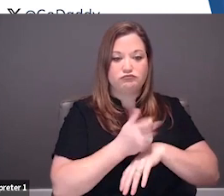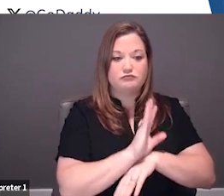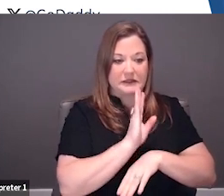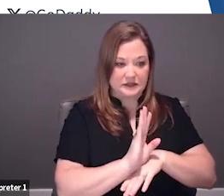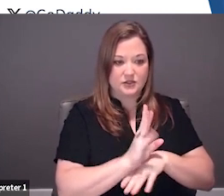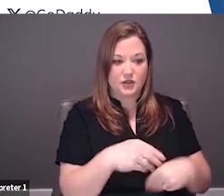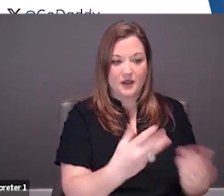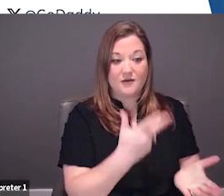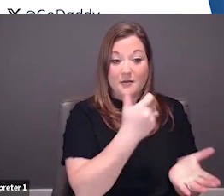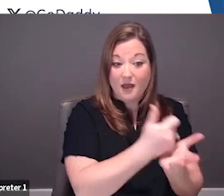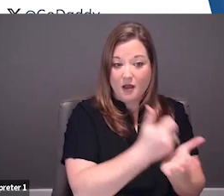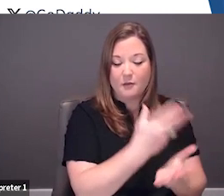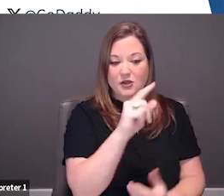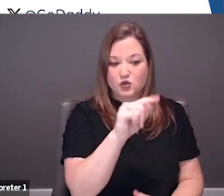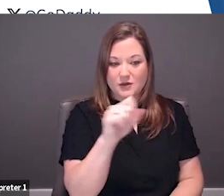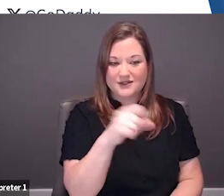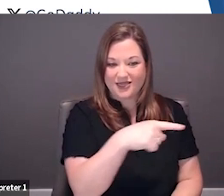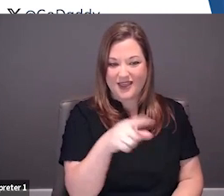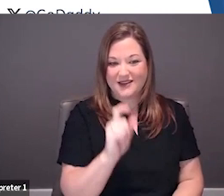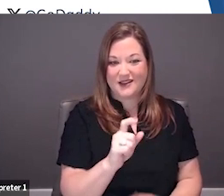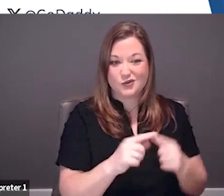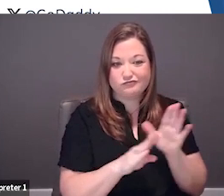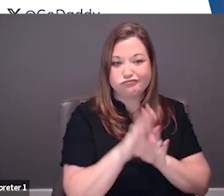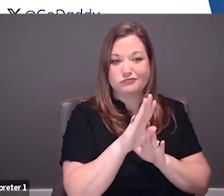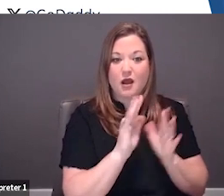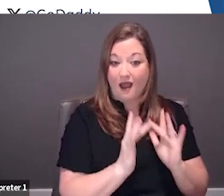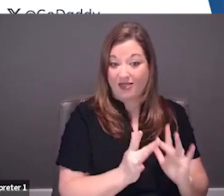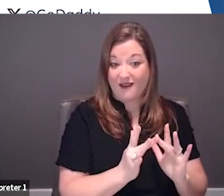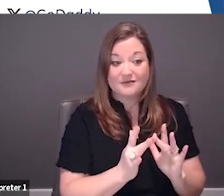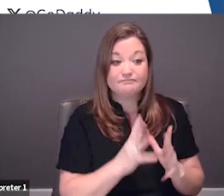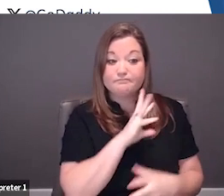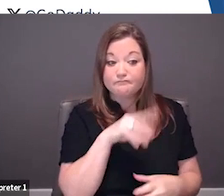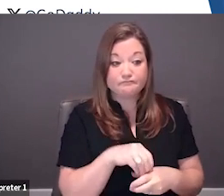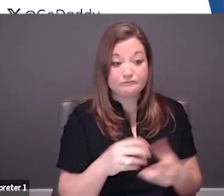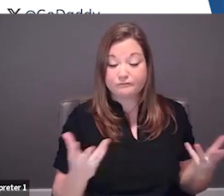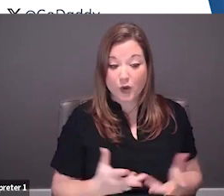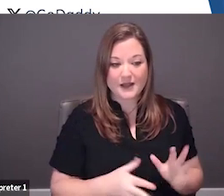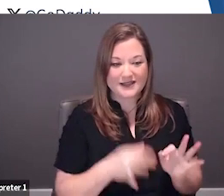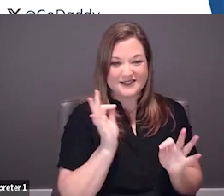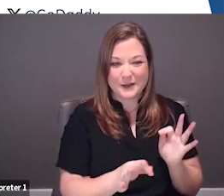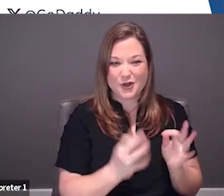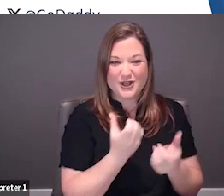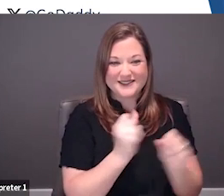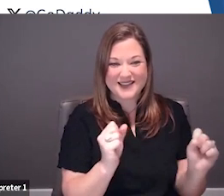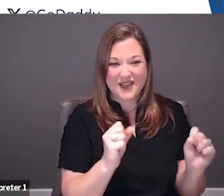and tools they need to grow online, including a simpler, safer WordPress experience.